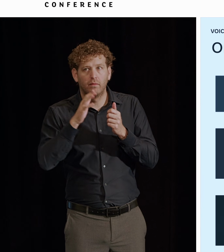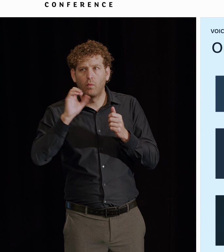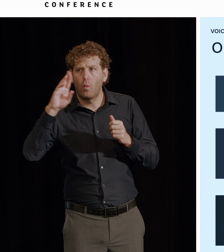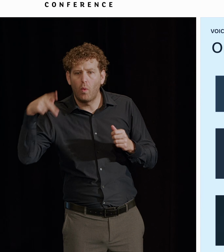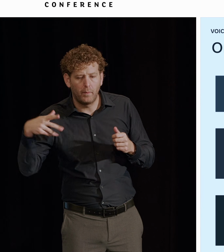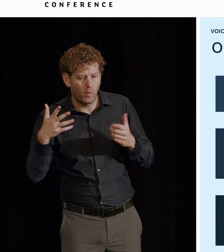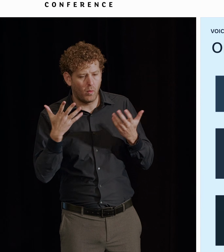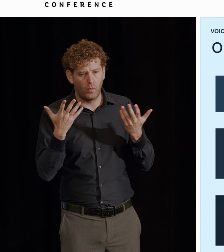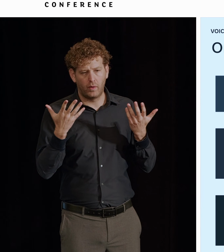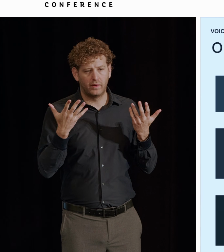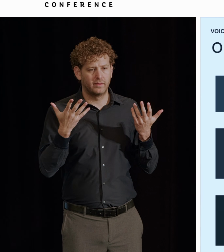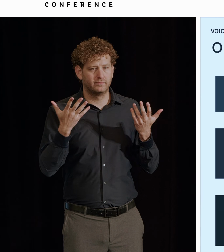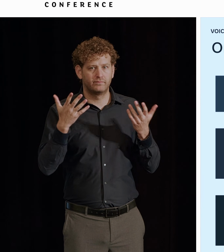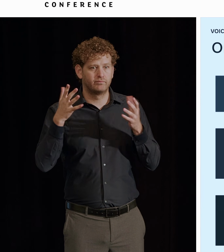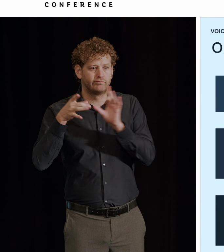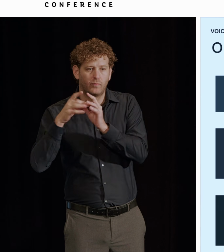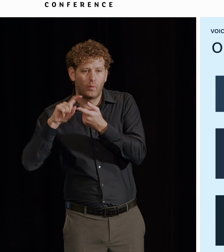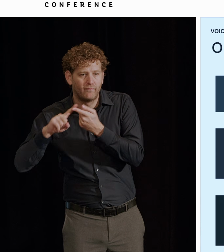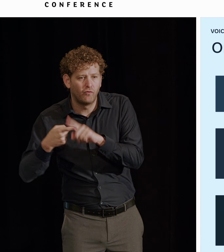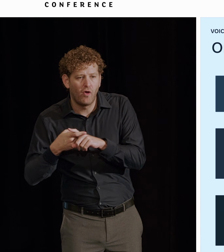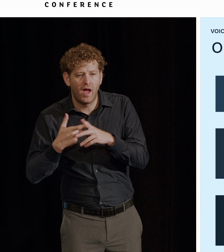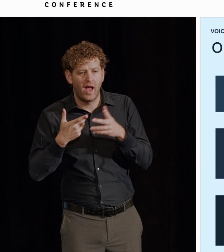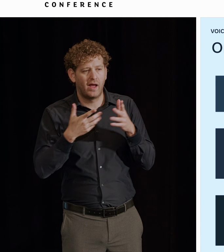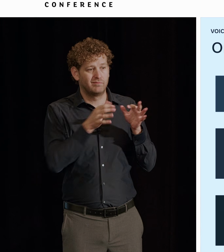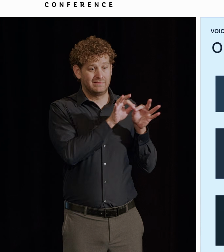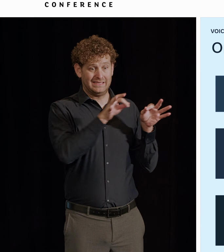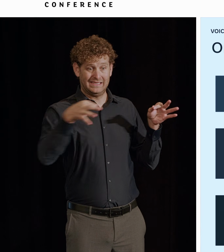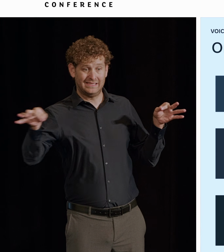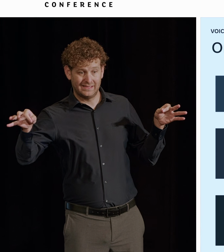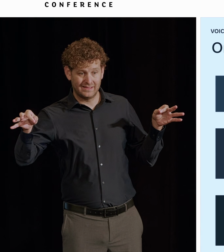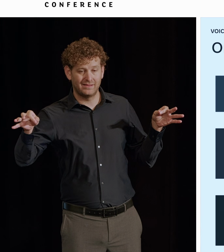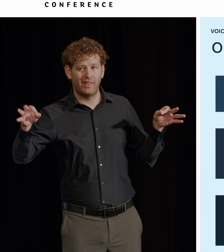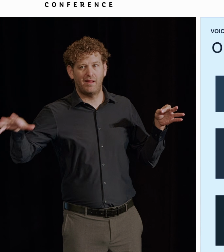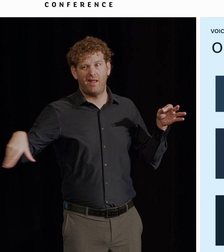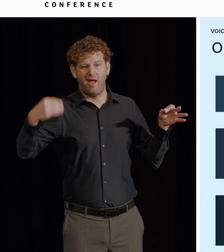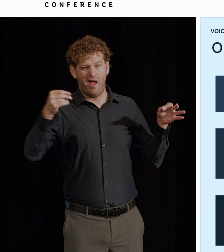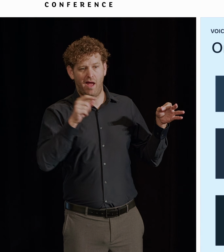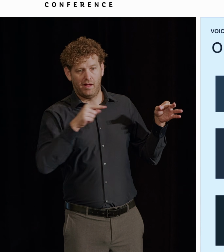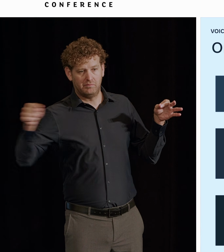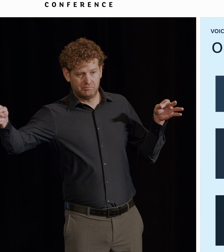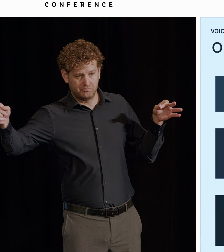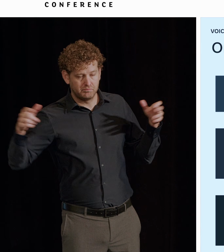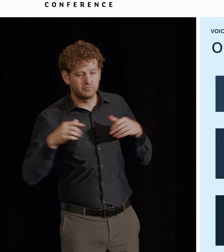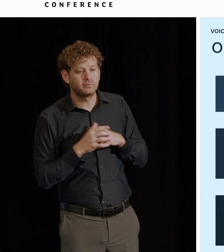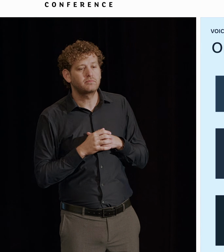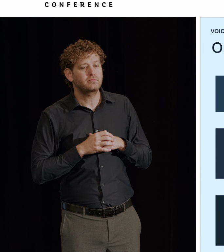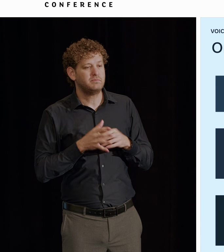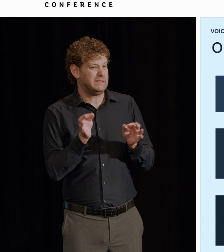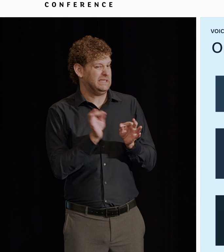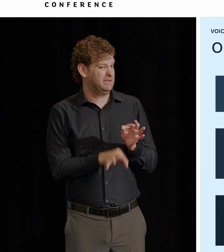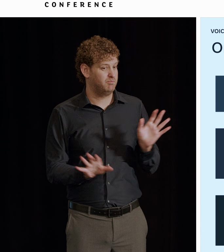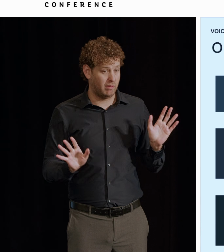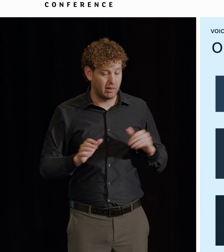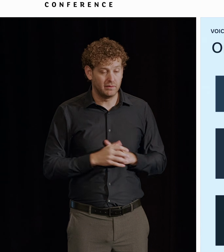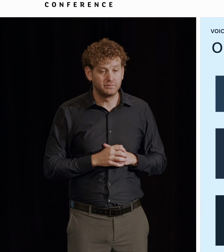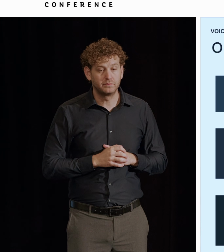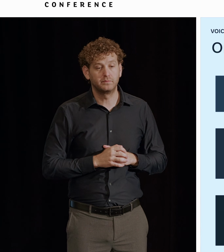The interaction remains consistent. There's one phrase to use, and then you use with, and you append what you need.